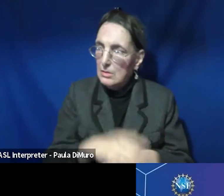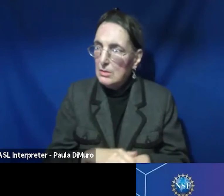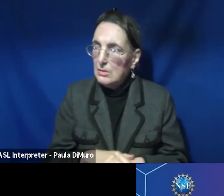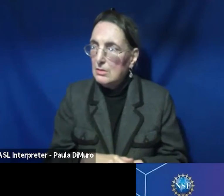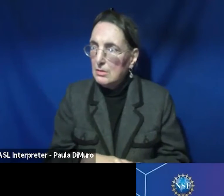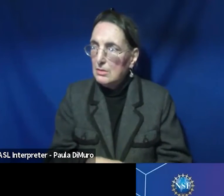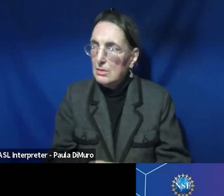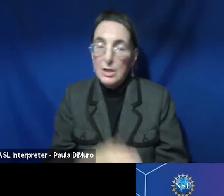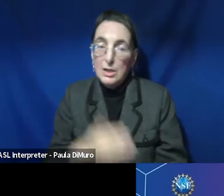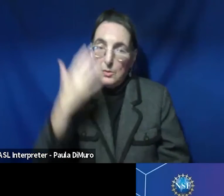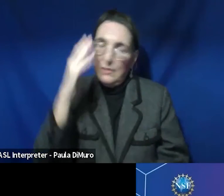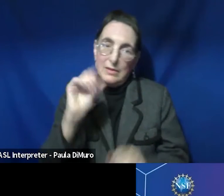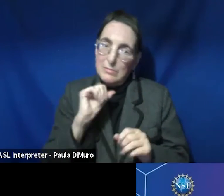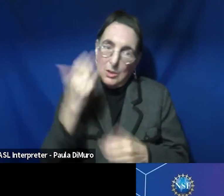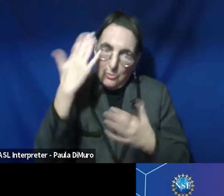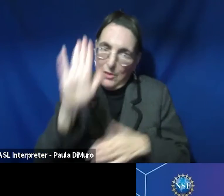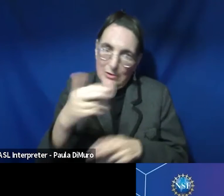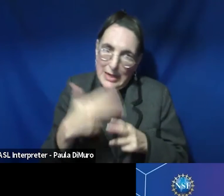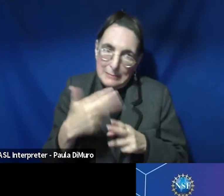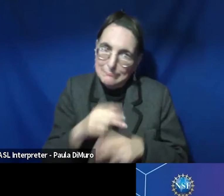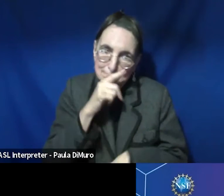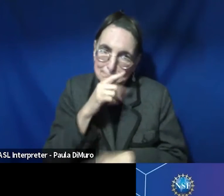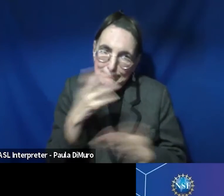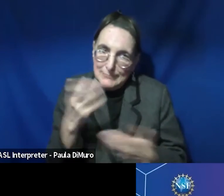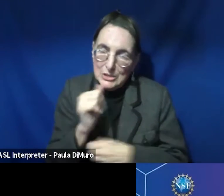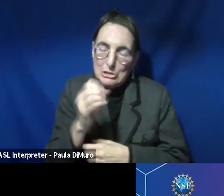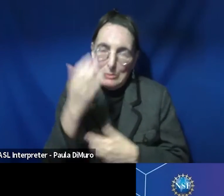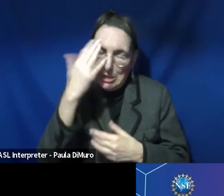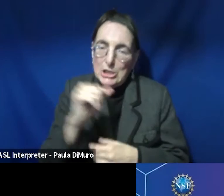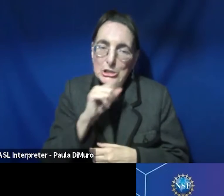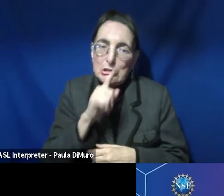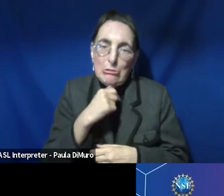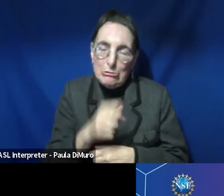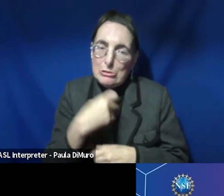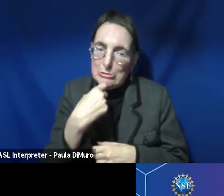Jeremy Leffler: So we don't know who asked it, but we can add that to our list